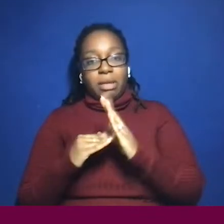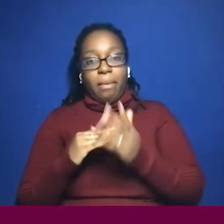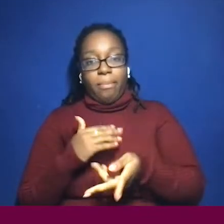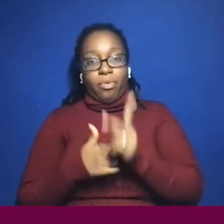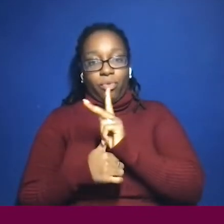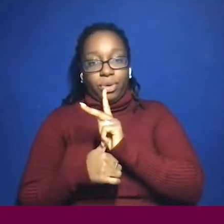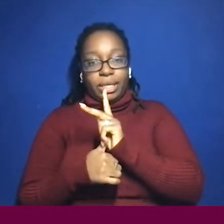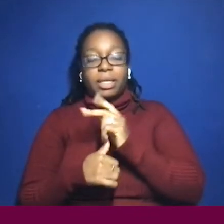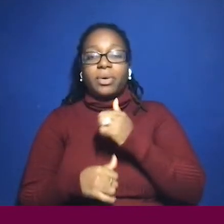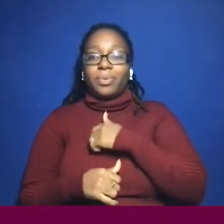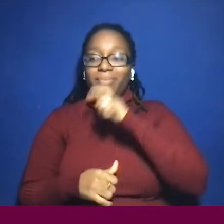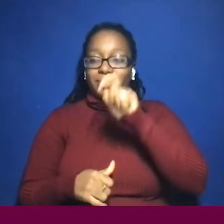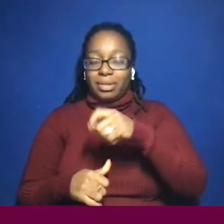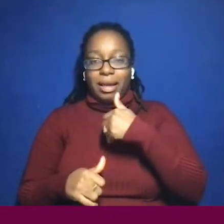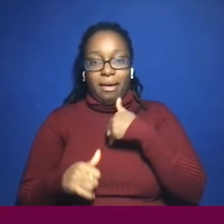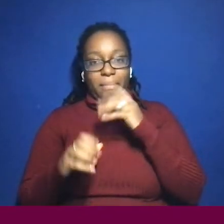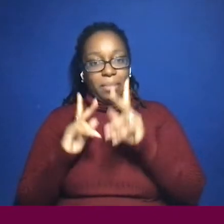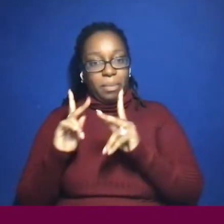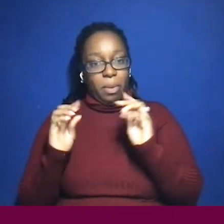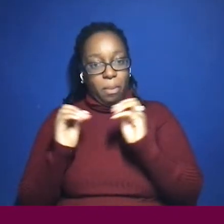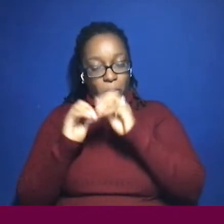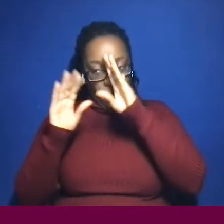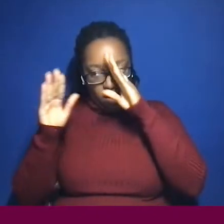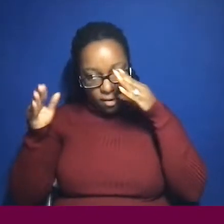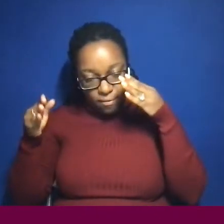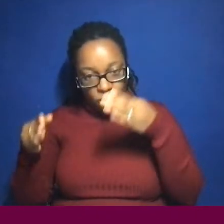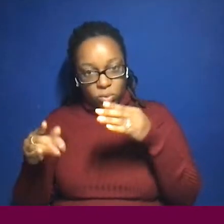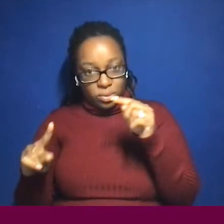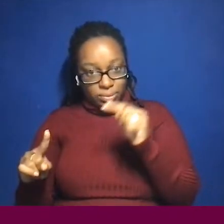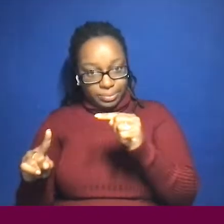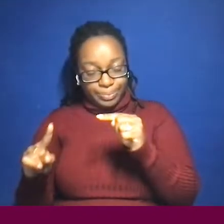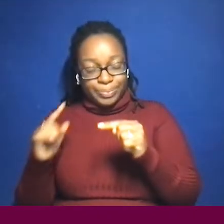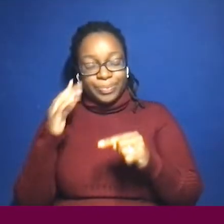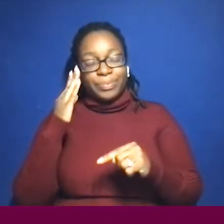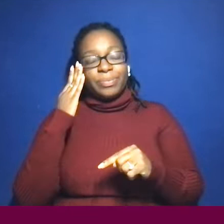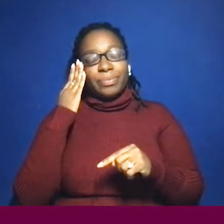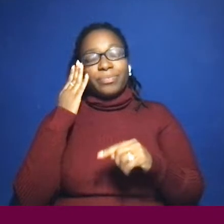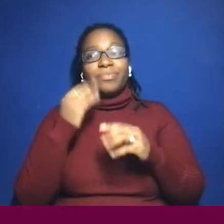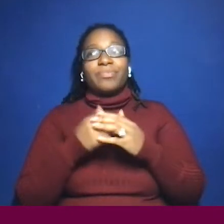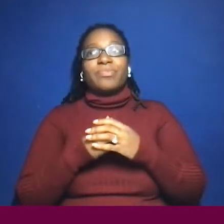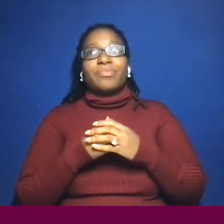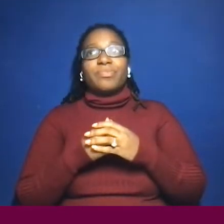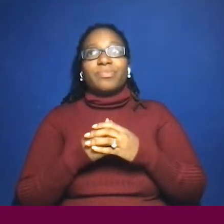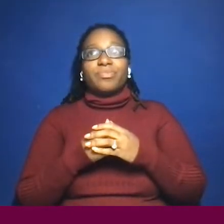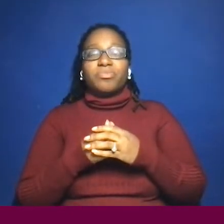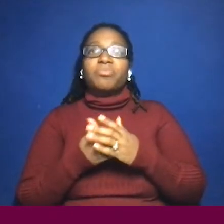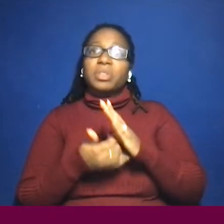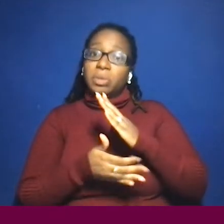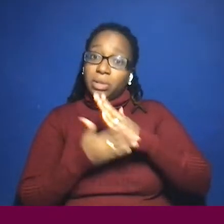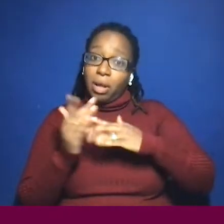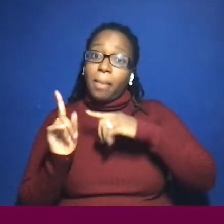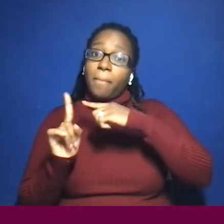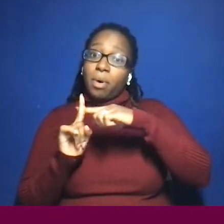needs to be attention to them. And certainly, there were some positive developments after